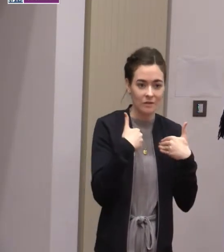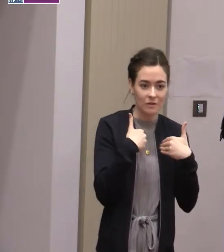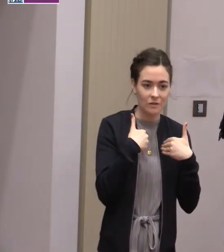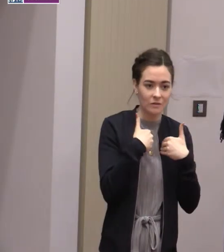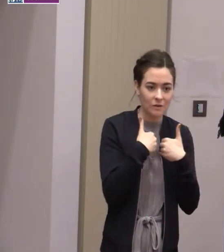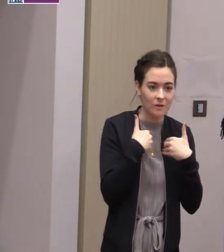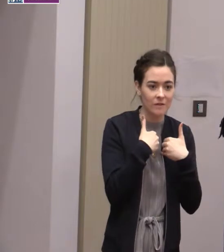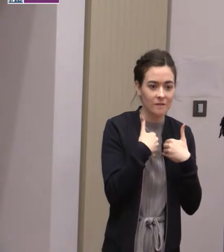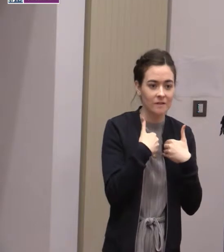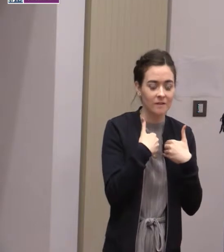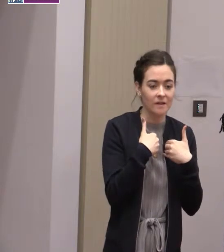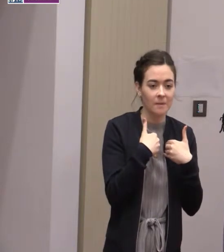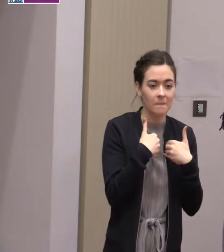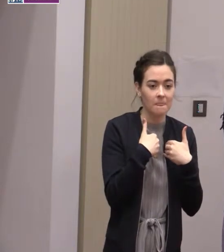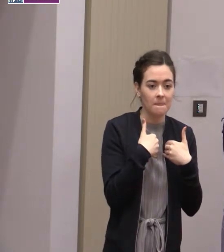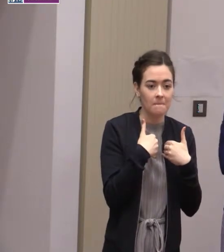those abandoned by their families.